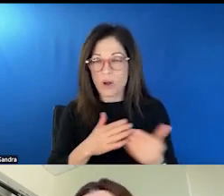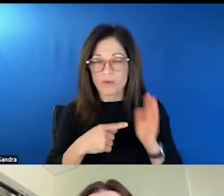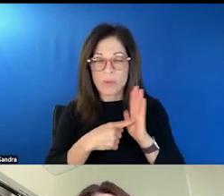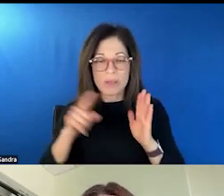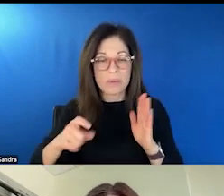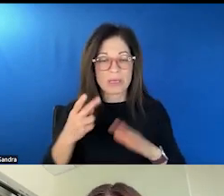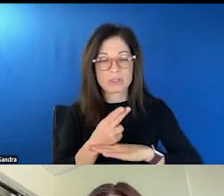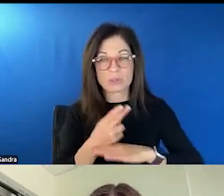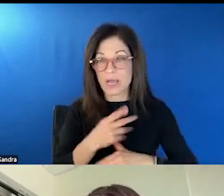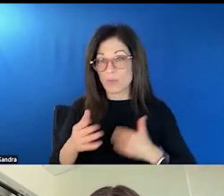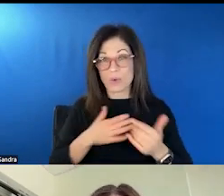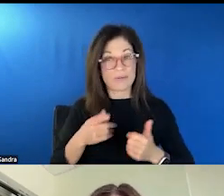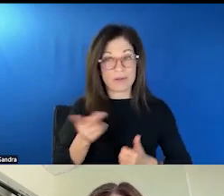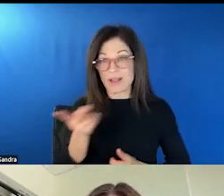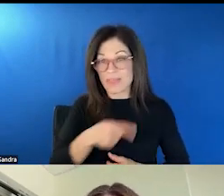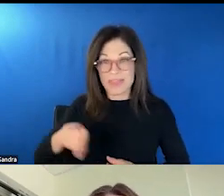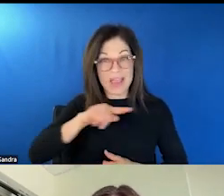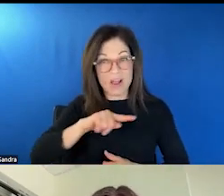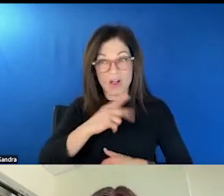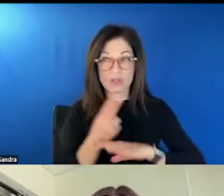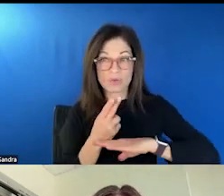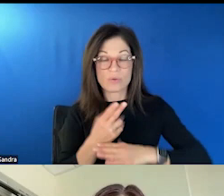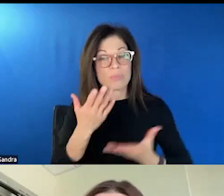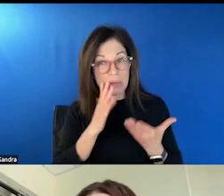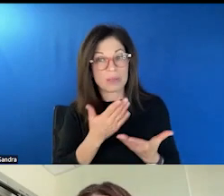CO-PRODUCE WILL BE ADEQUATE FOR THEIR COMMUNITY AND MAKE A